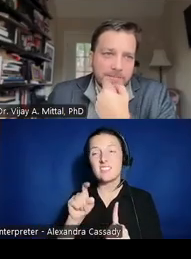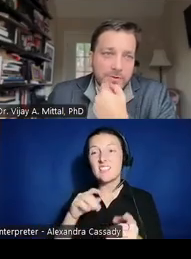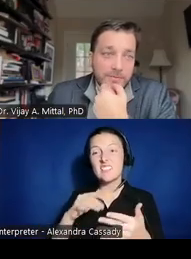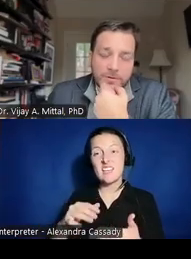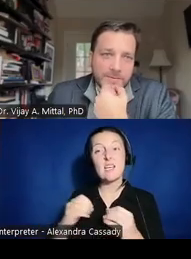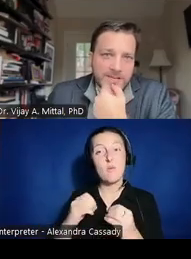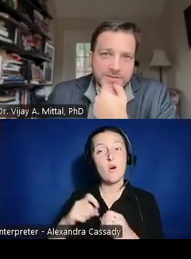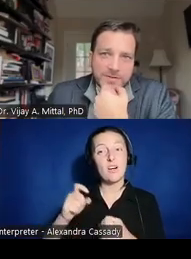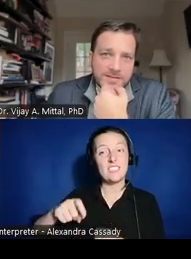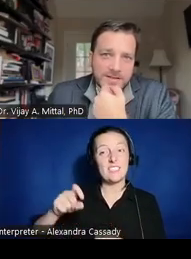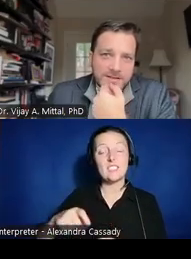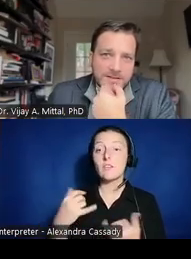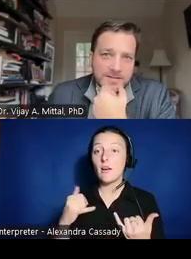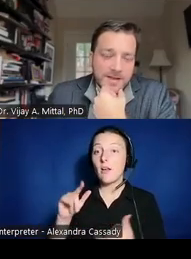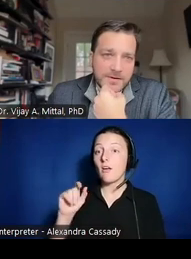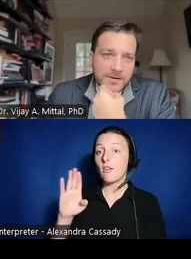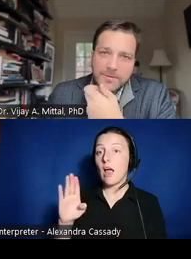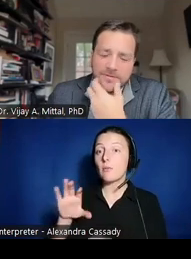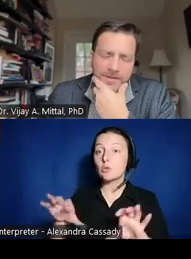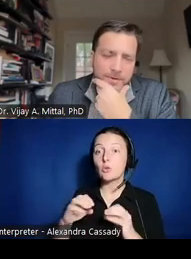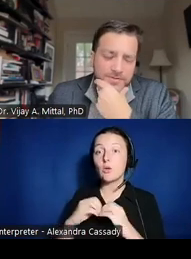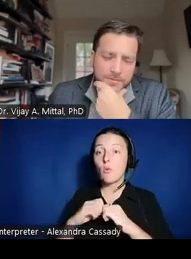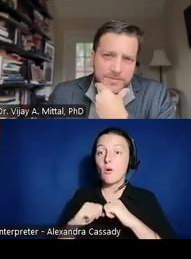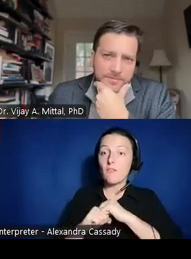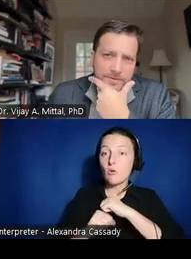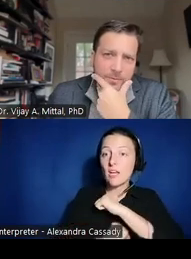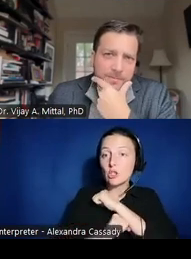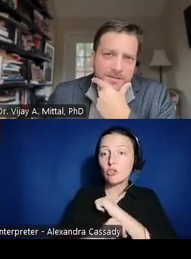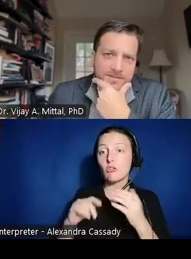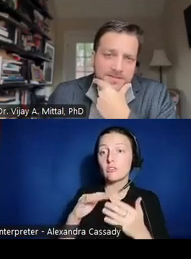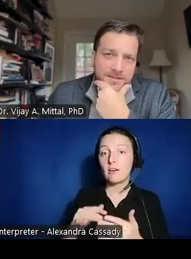um doing more foundational studies and the scanner. We've developed all sorts of equipment to